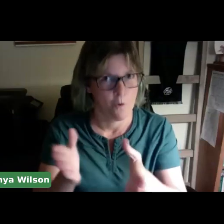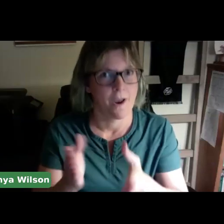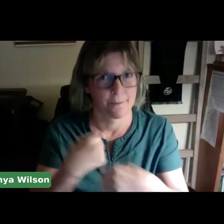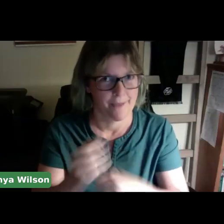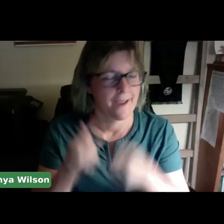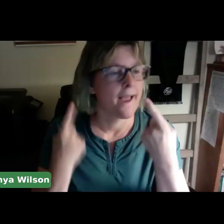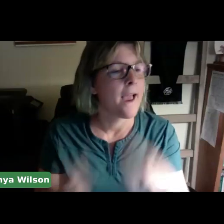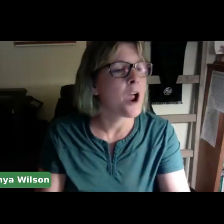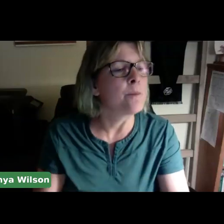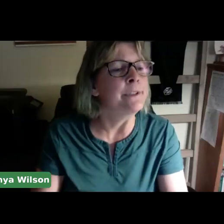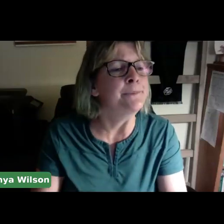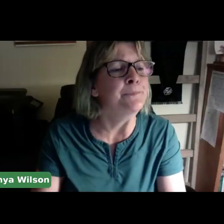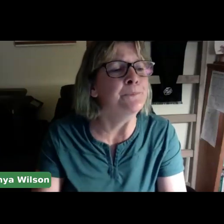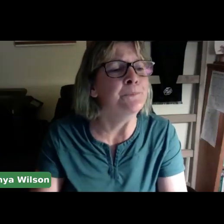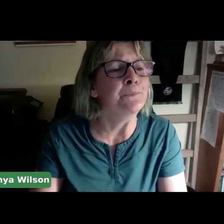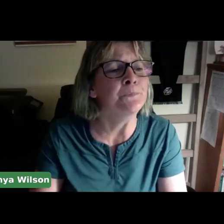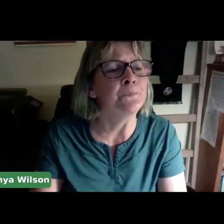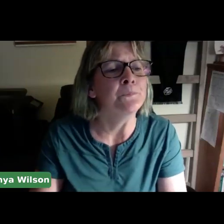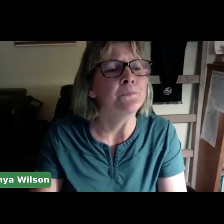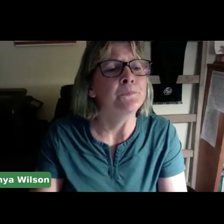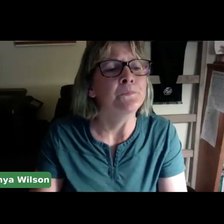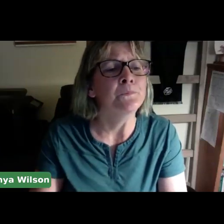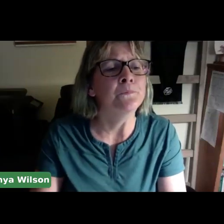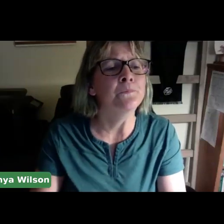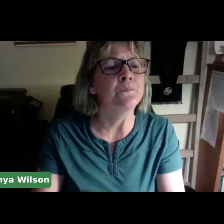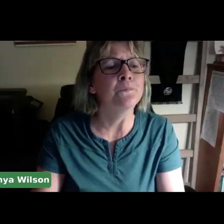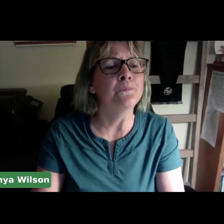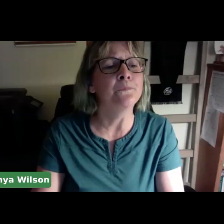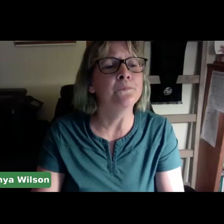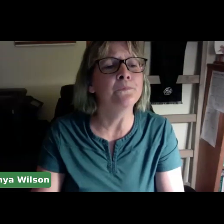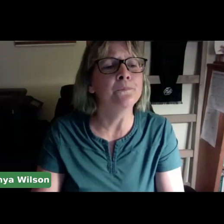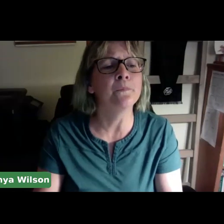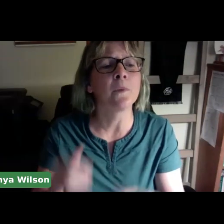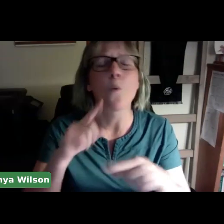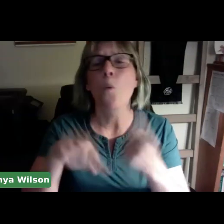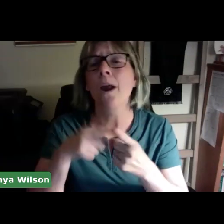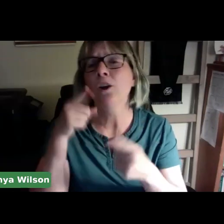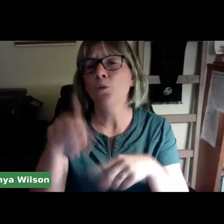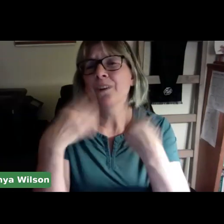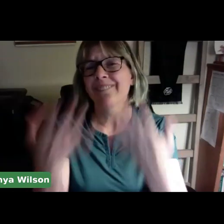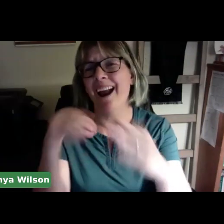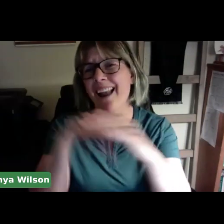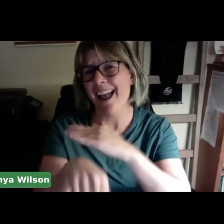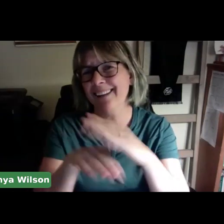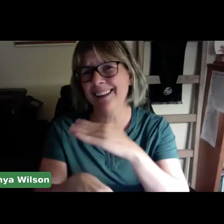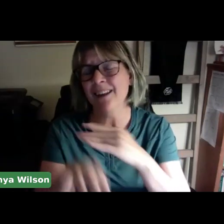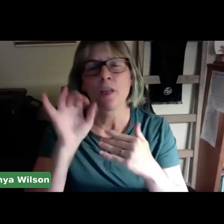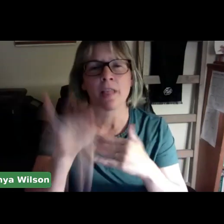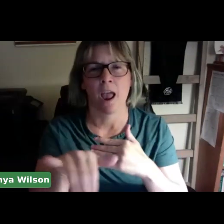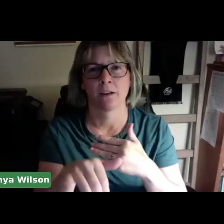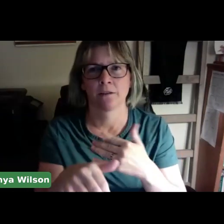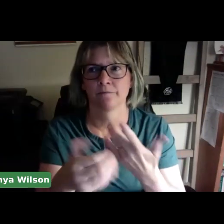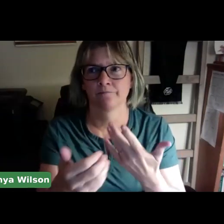I really emphasize, get creative, find a way to make it happen. And make your events accessible.